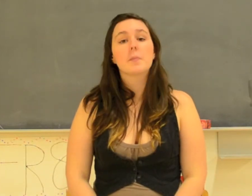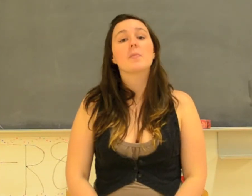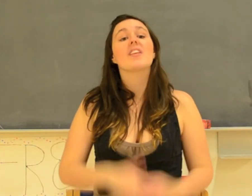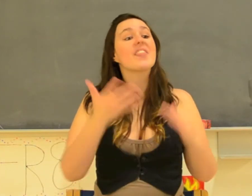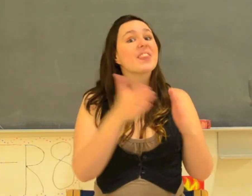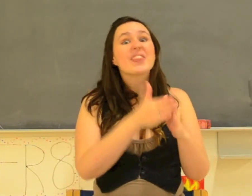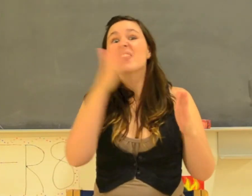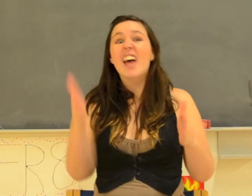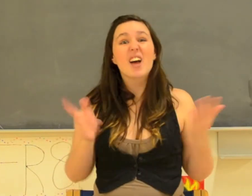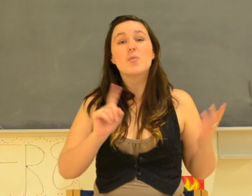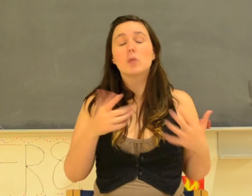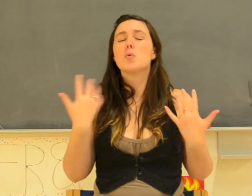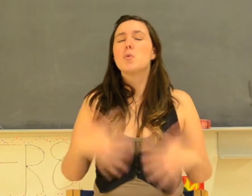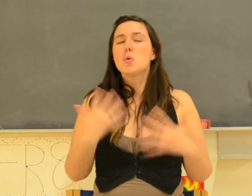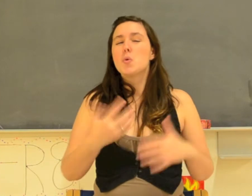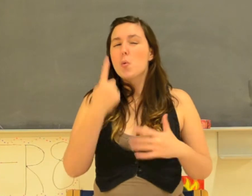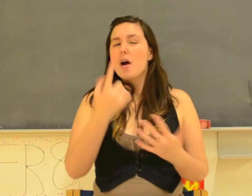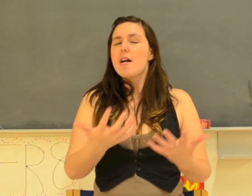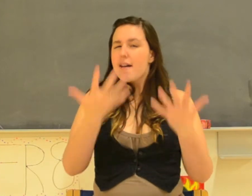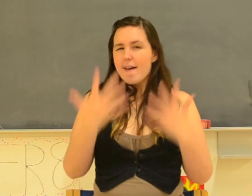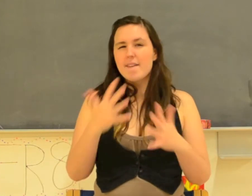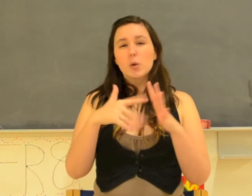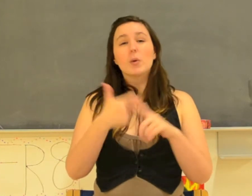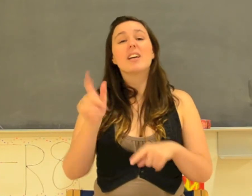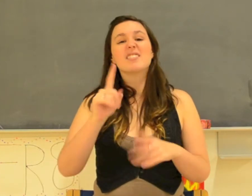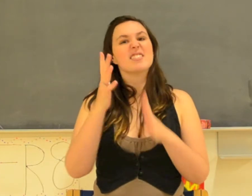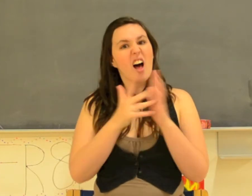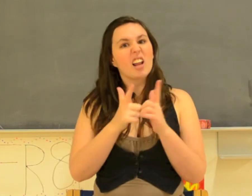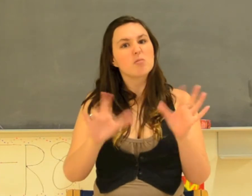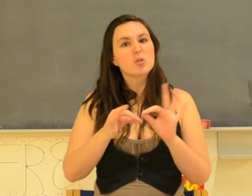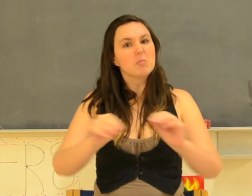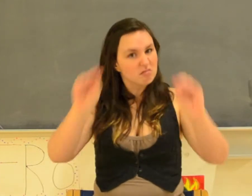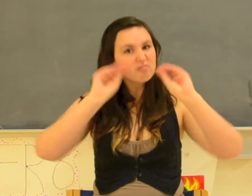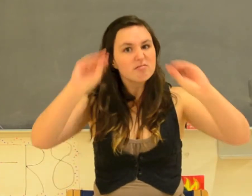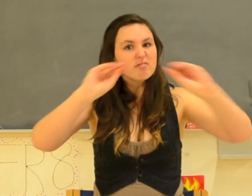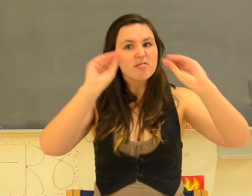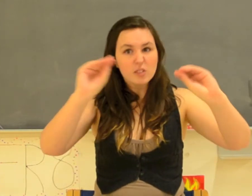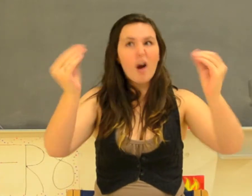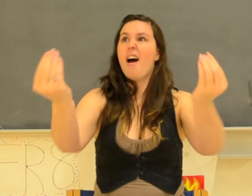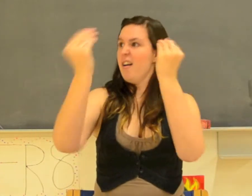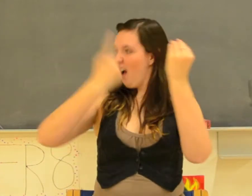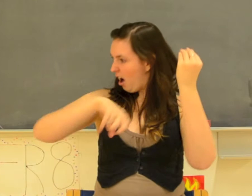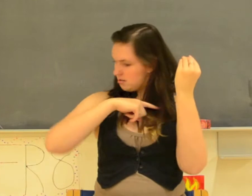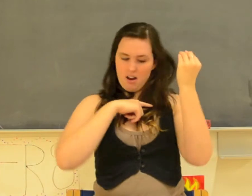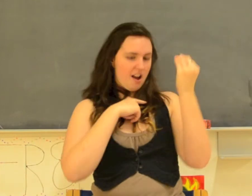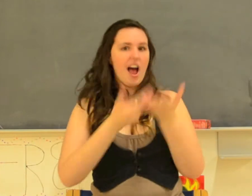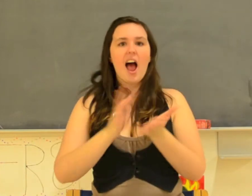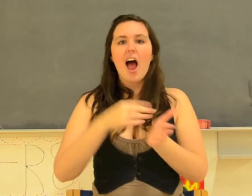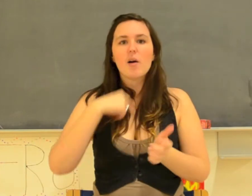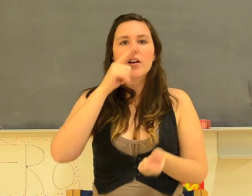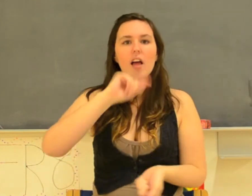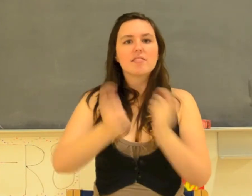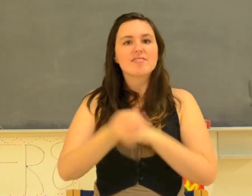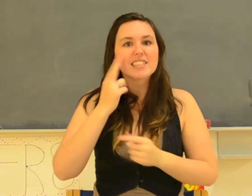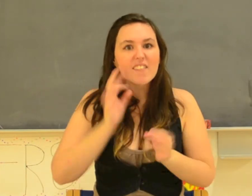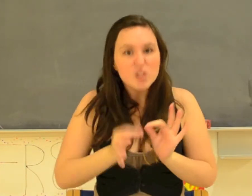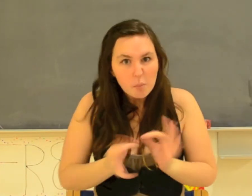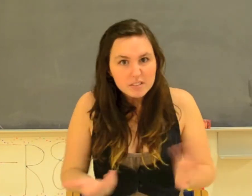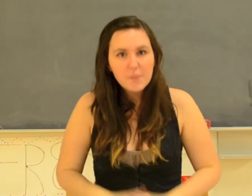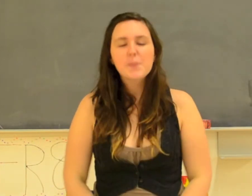We then had 1 heavy week on Sign Language Interpreting. We learnt how we can ourselves become Deaf Interpreters.